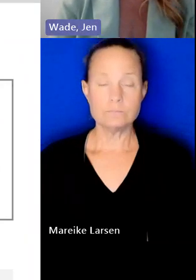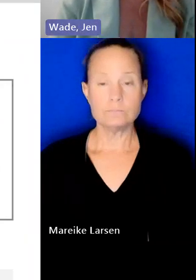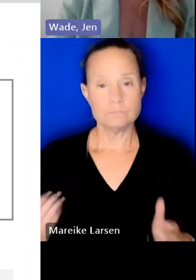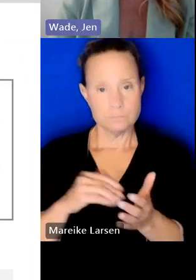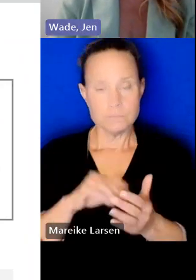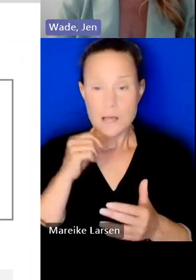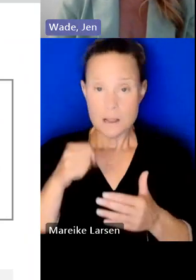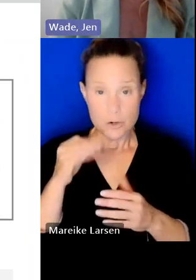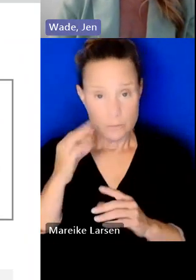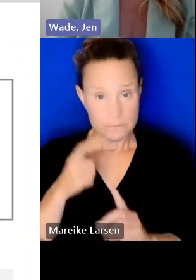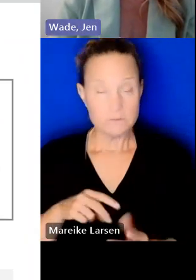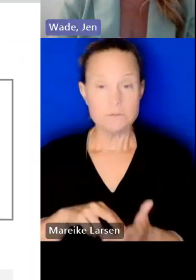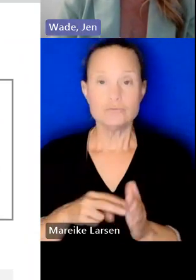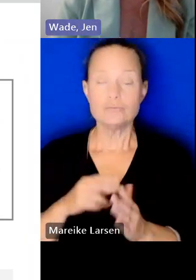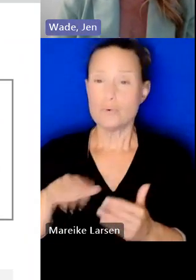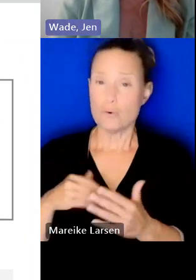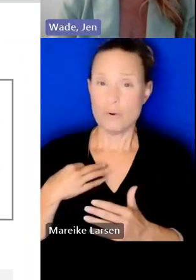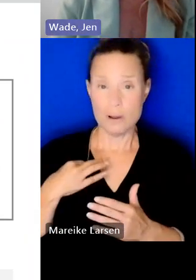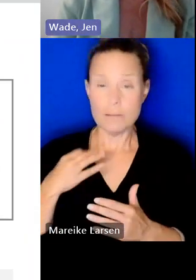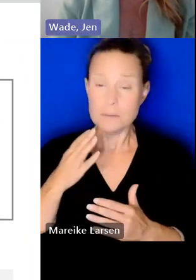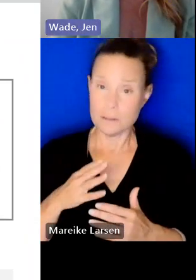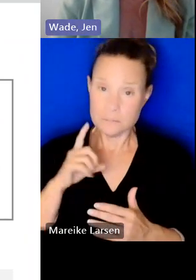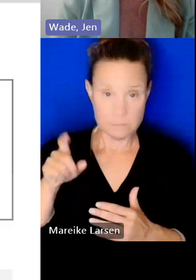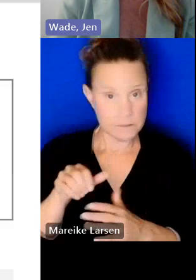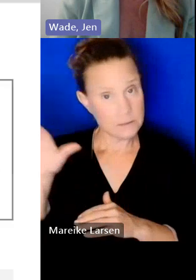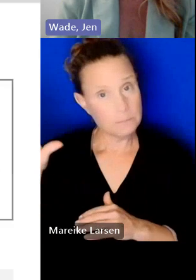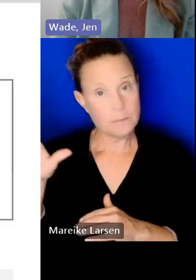Again, letter of intent. All of the applicants must submit this